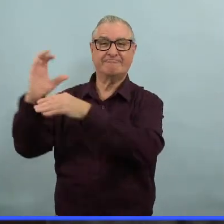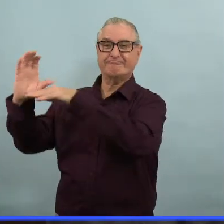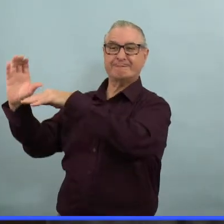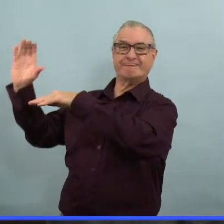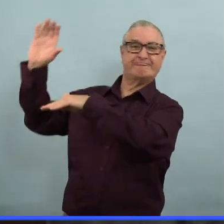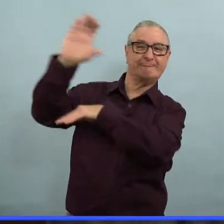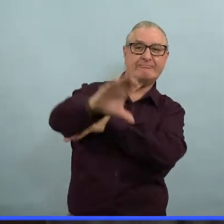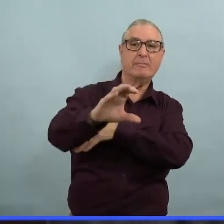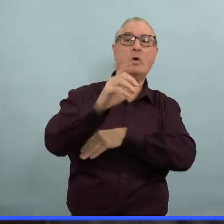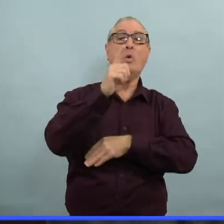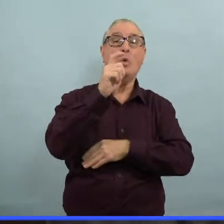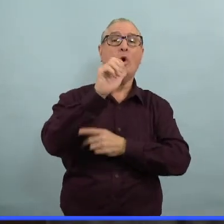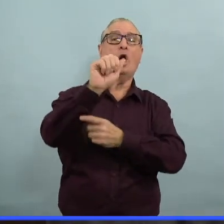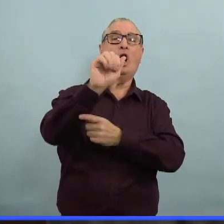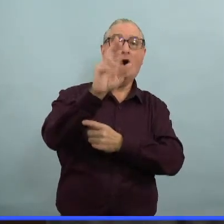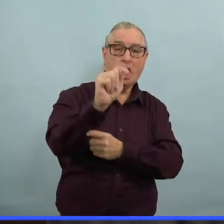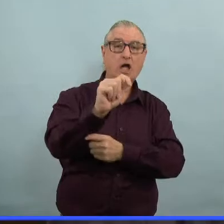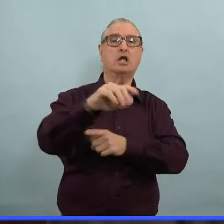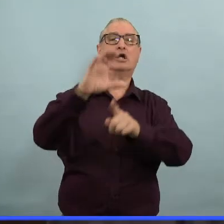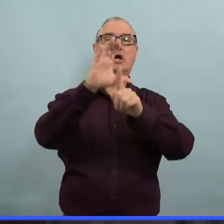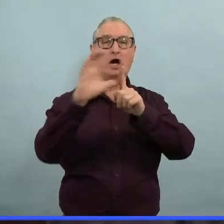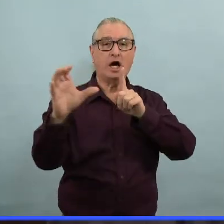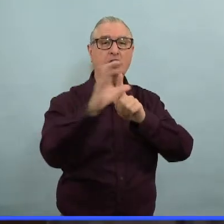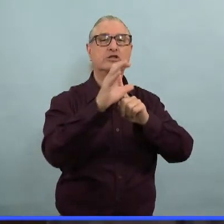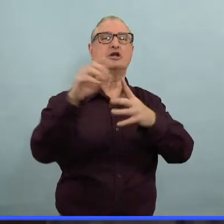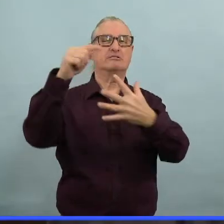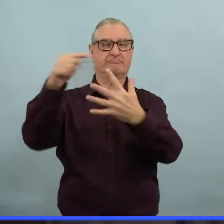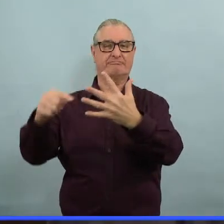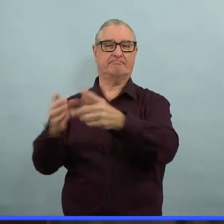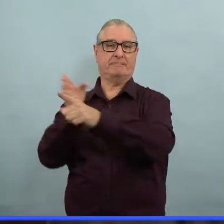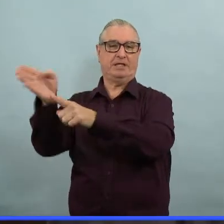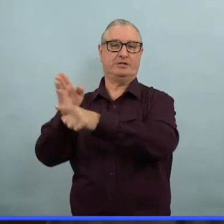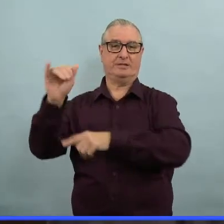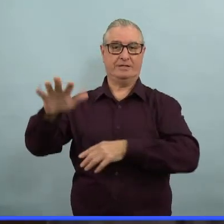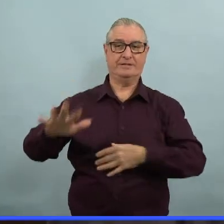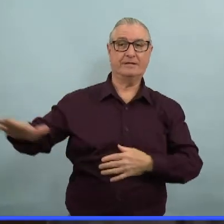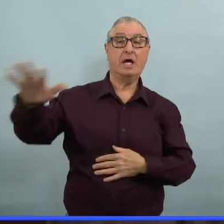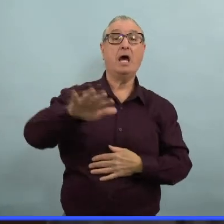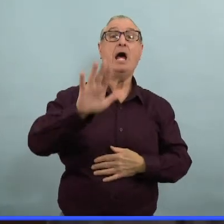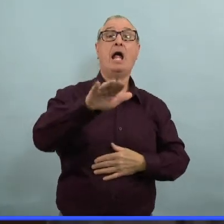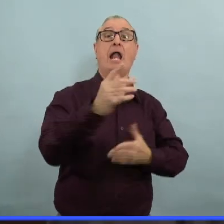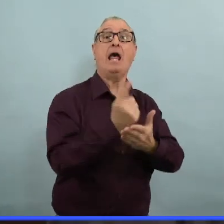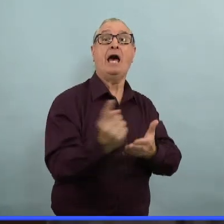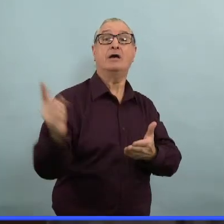last friday you'll recall that minister audrey gordon and as well as dr brent russon announced